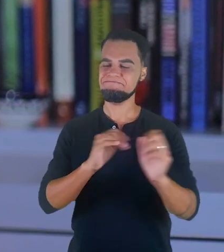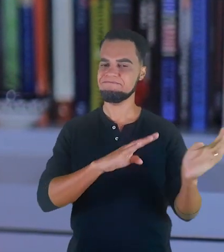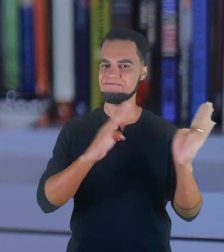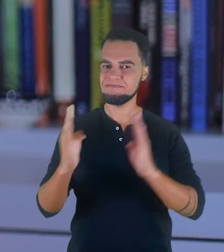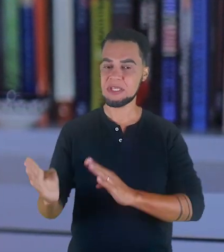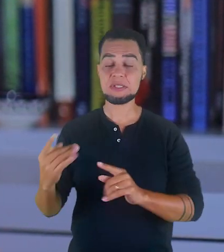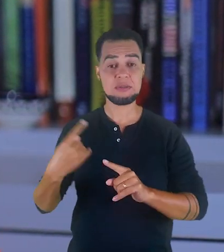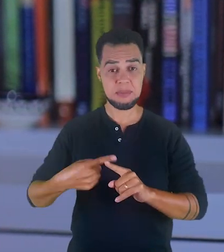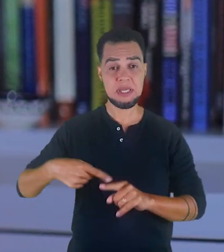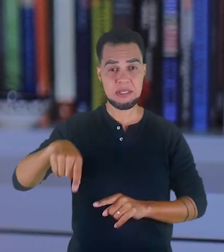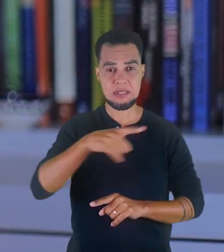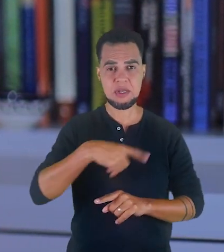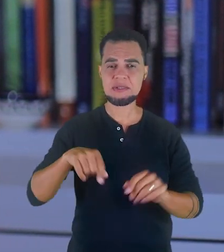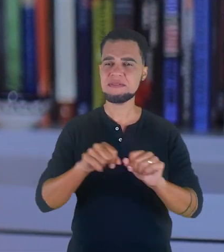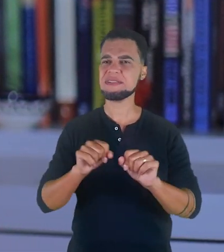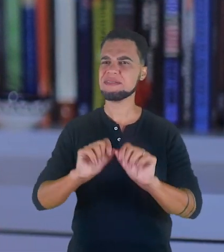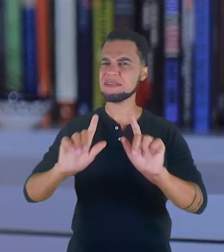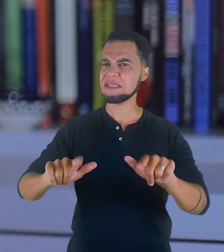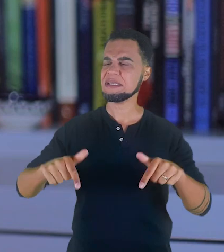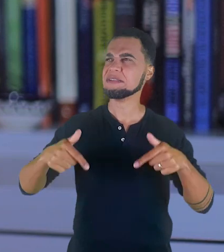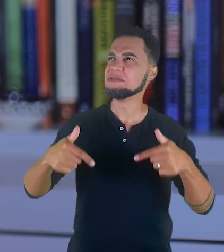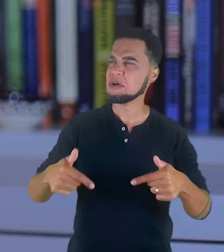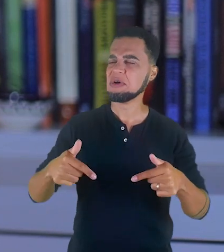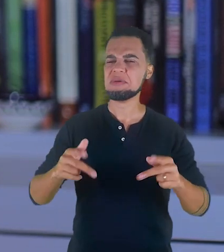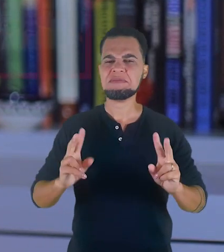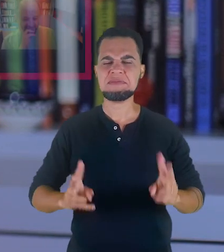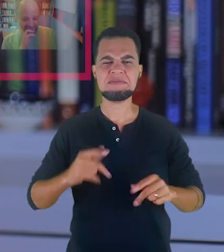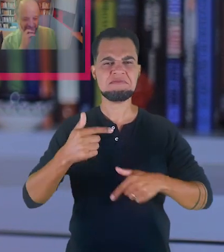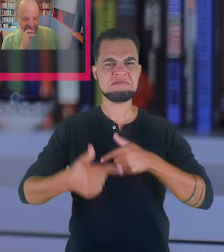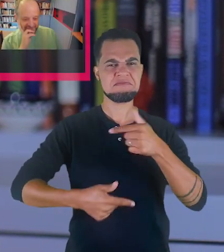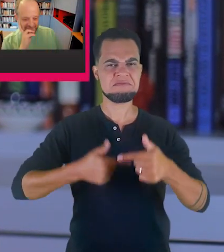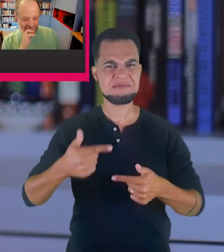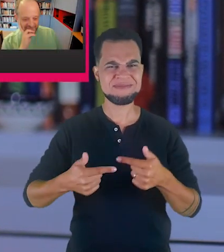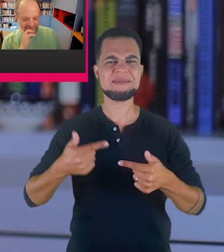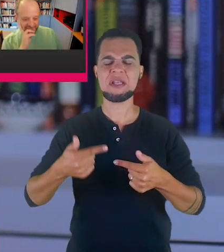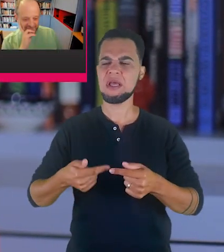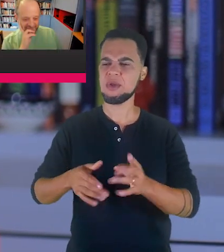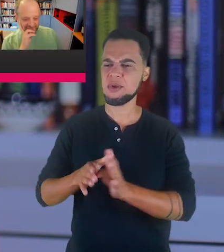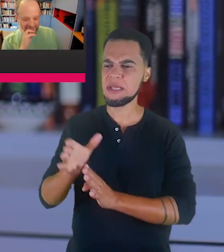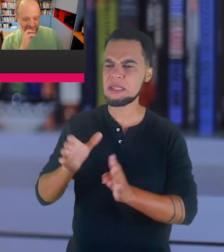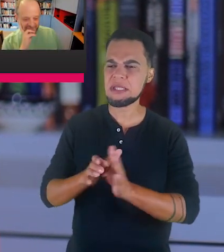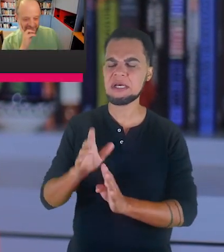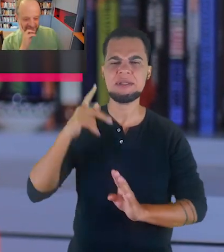because no matter how hard our efforts to politicize people as much as possible